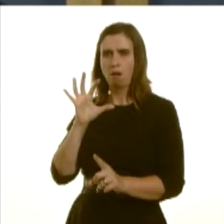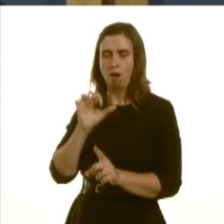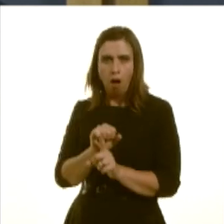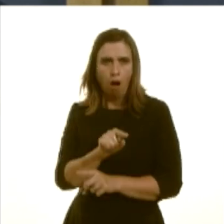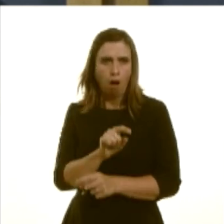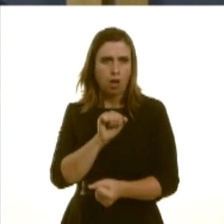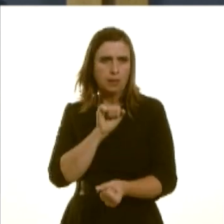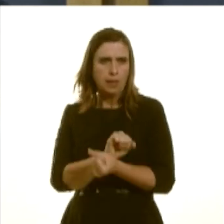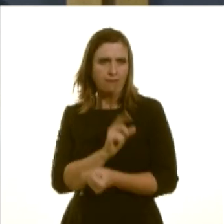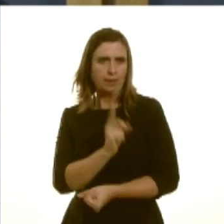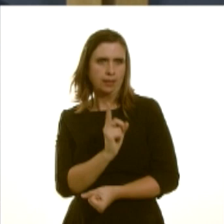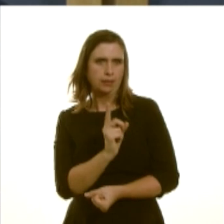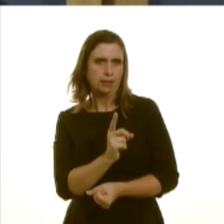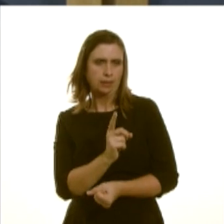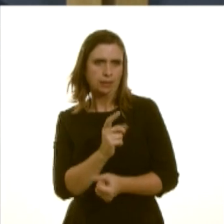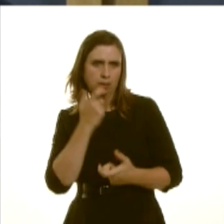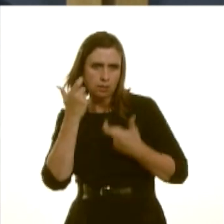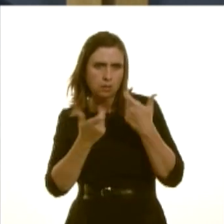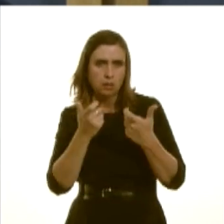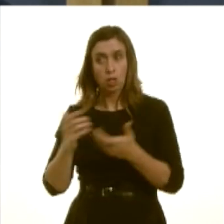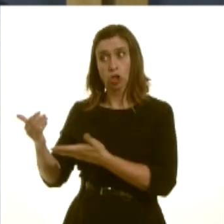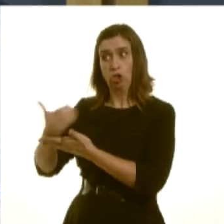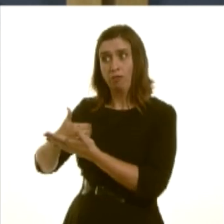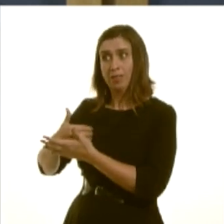authorities, charities and other bodies in Wales?